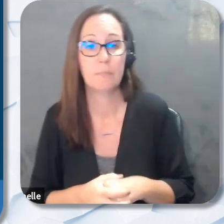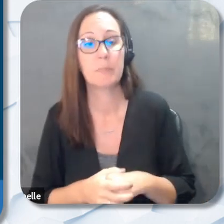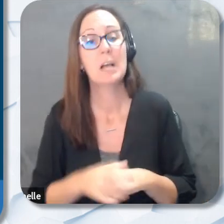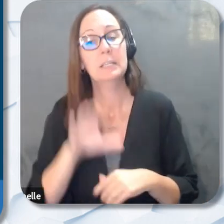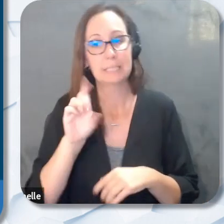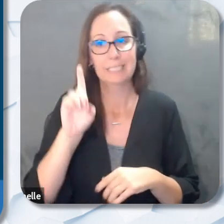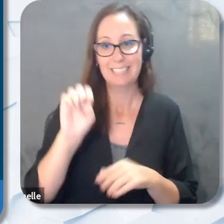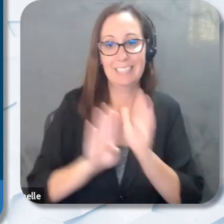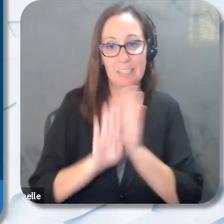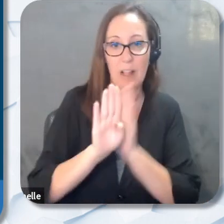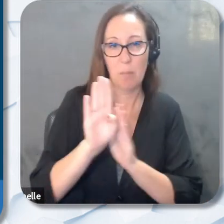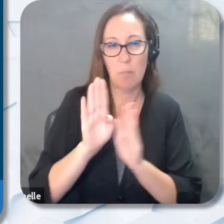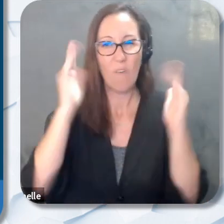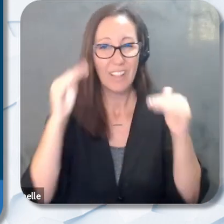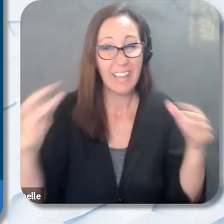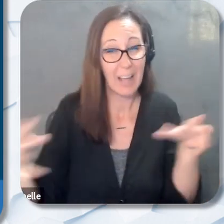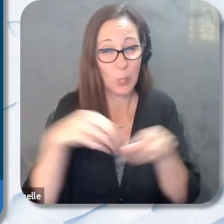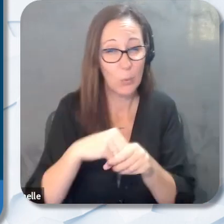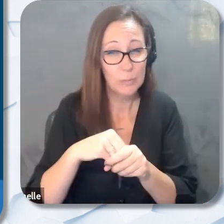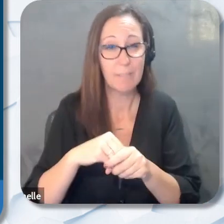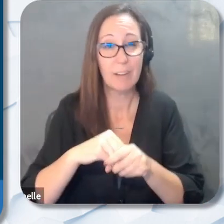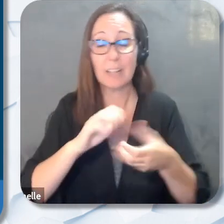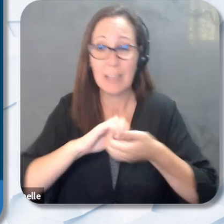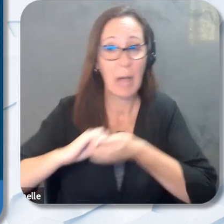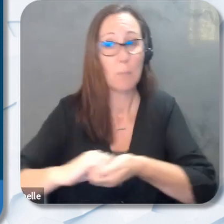developed what it hopes will be an inclusive and collaborative planning and implementation process